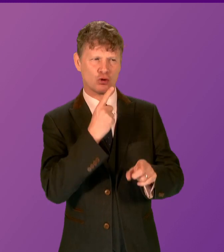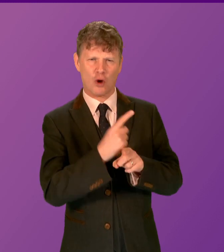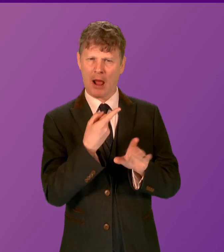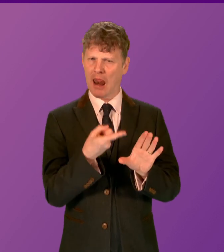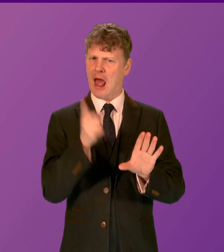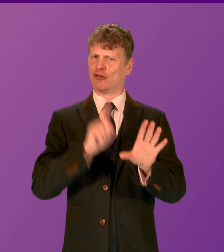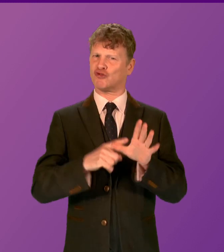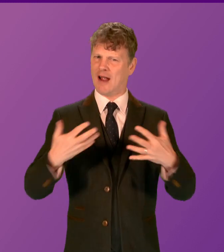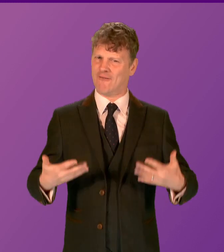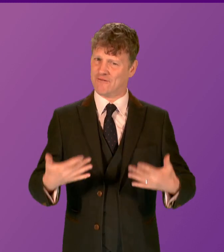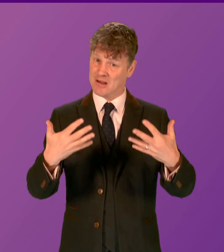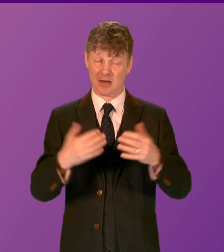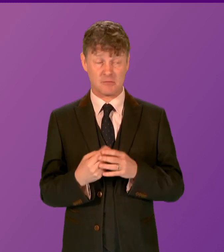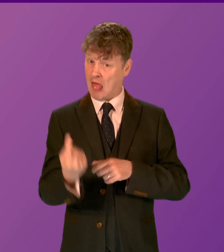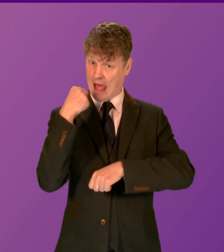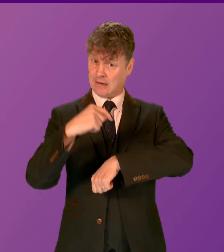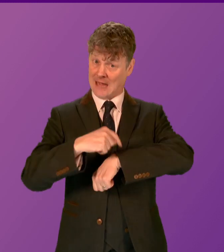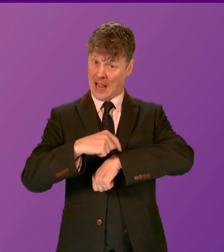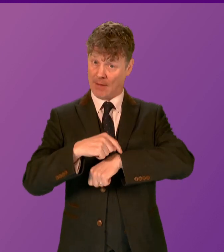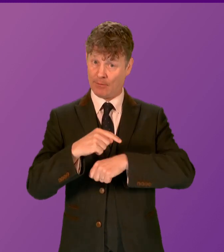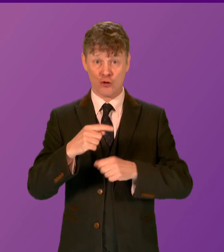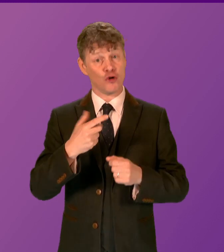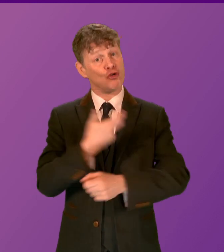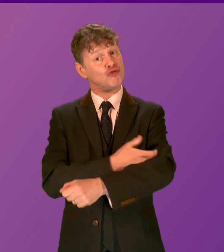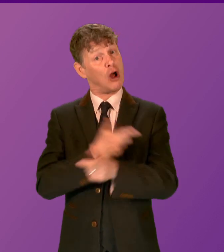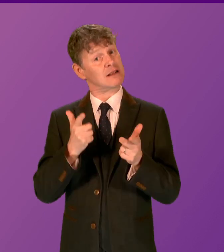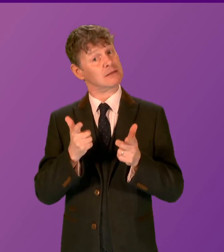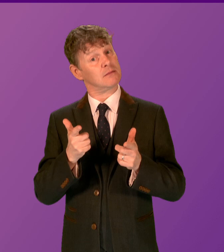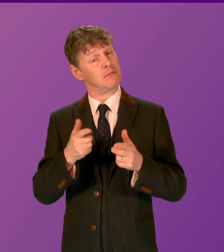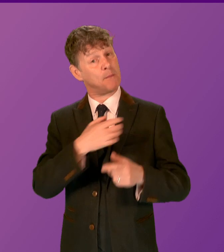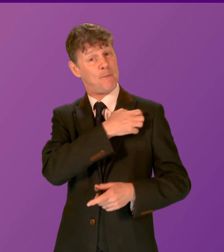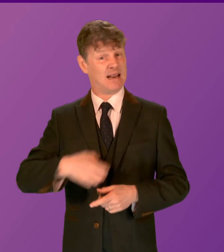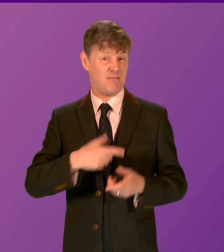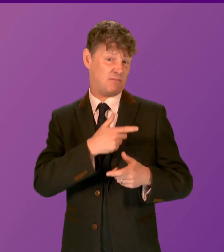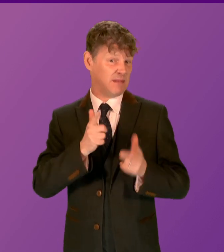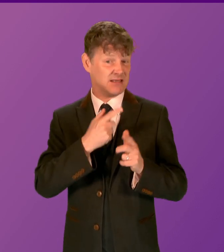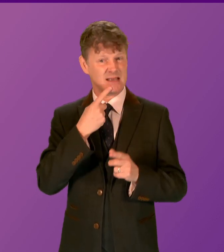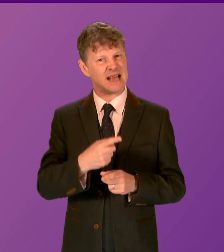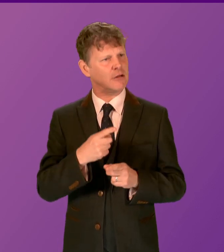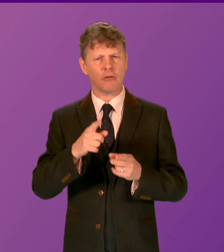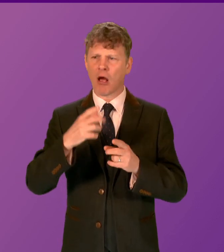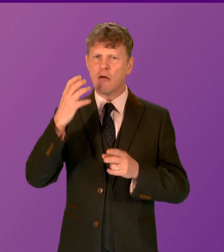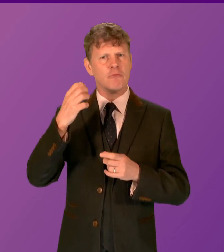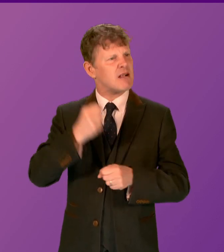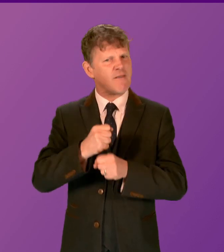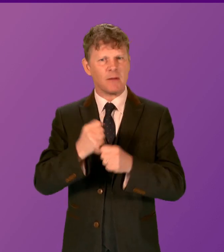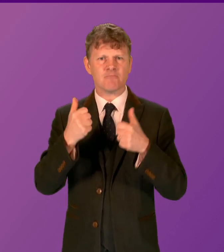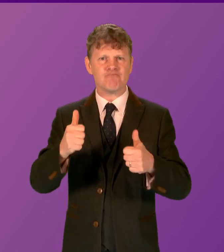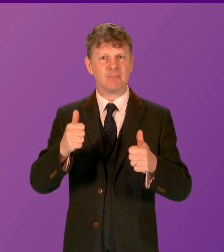In August last year, the former drugs minister said that the Government was turning the tide on the drug deaths crisis.